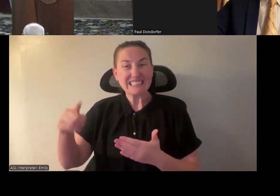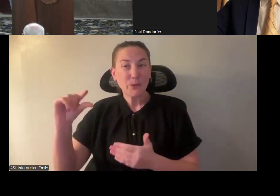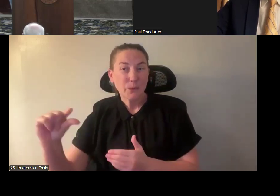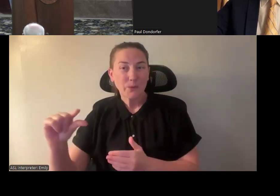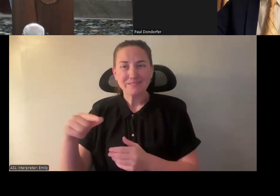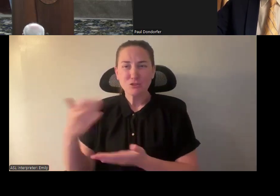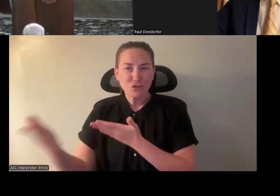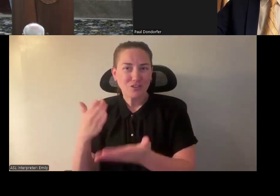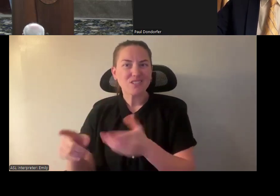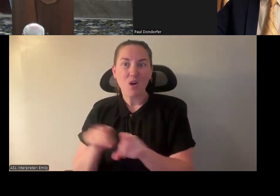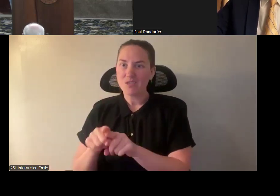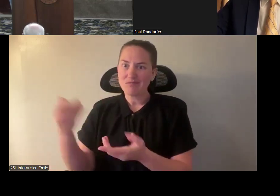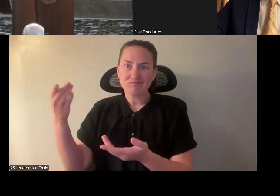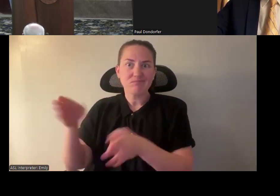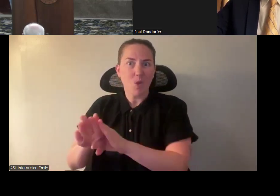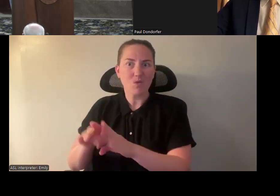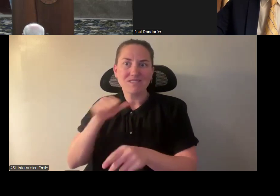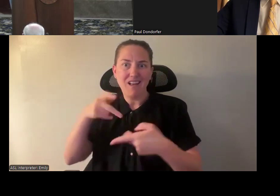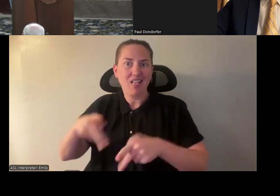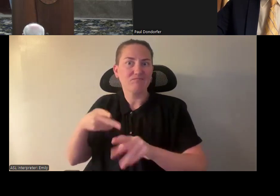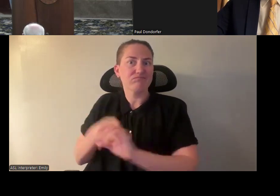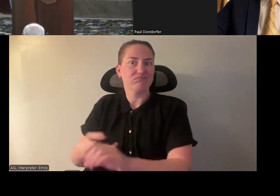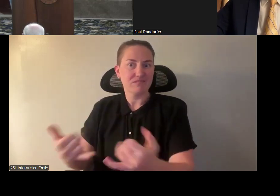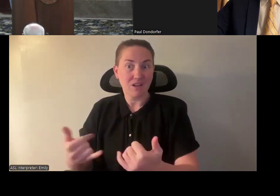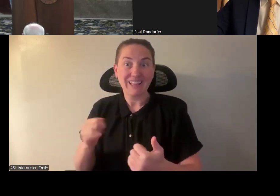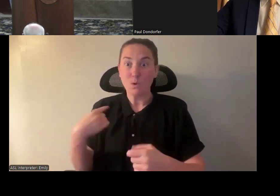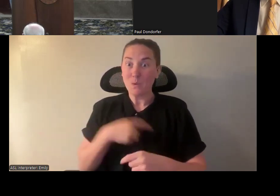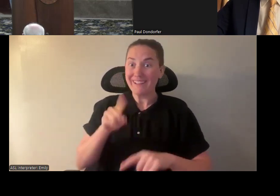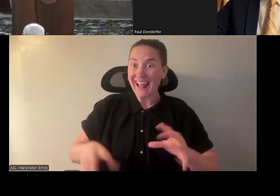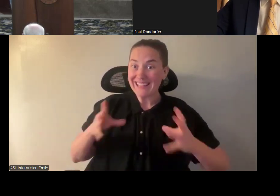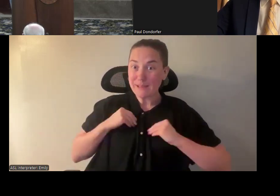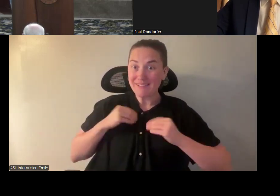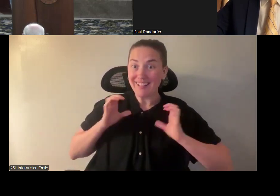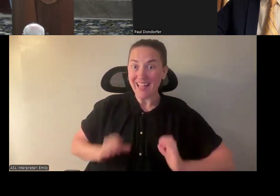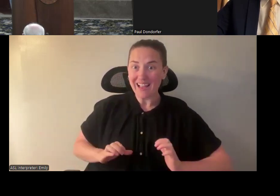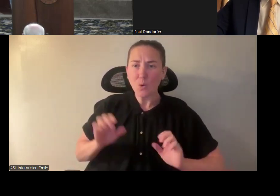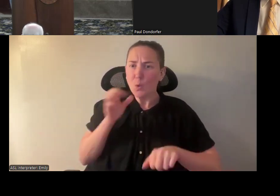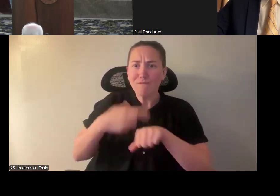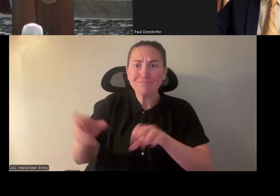closed their intakes If we can't take a client we have no one to refer them to Currently we are